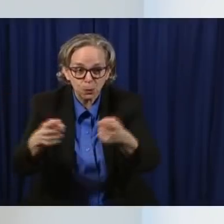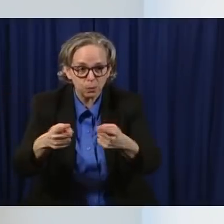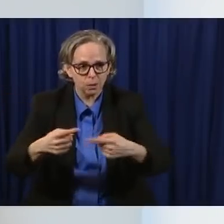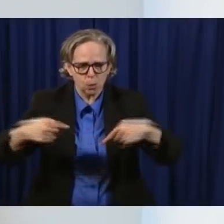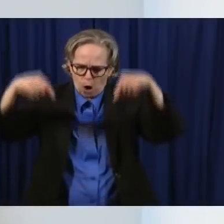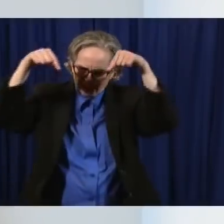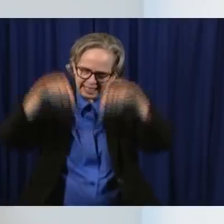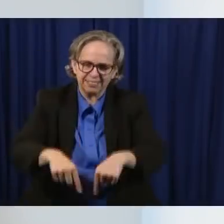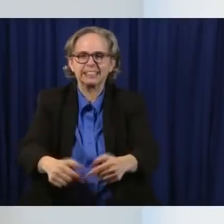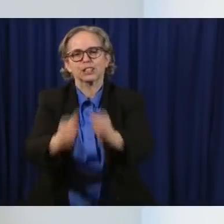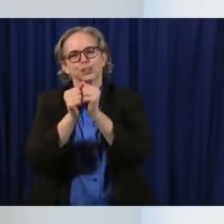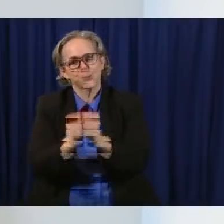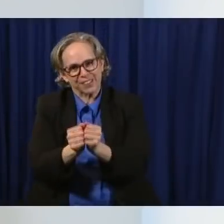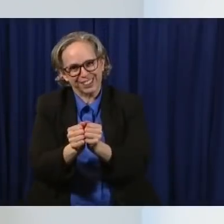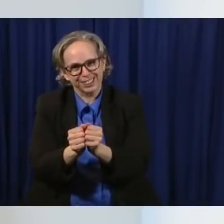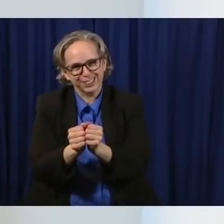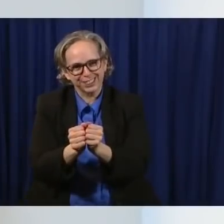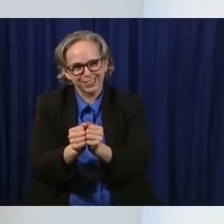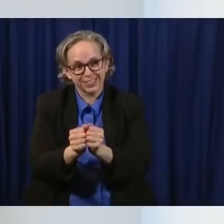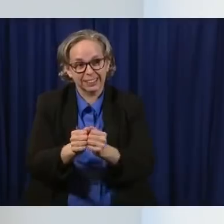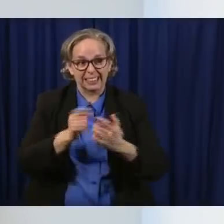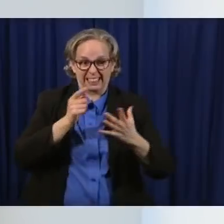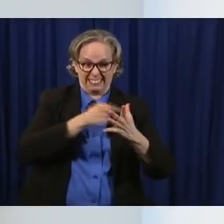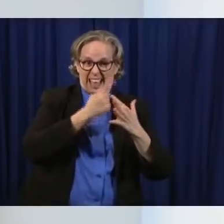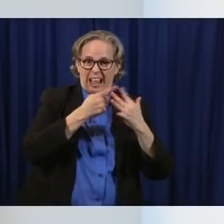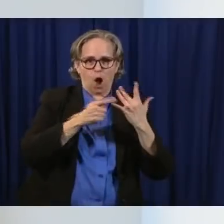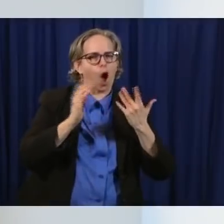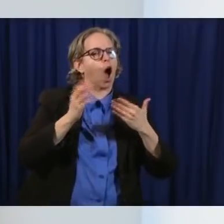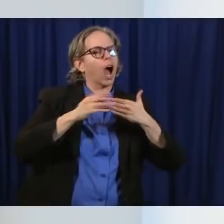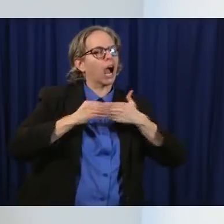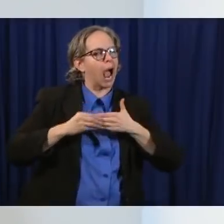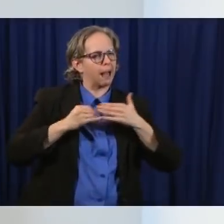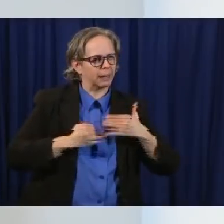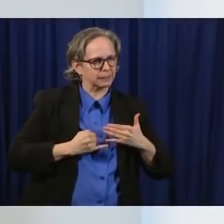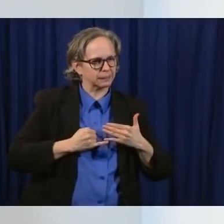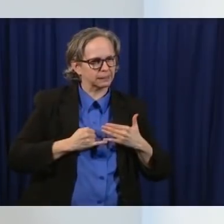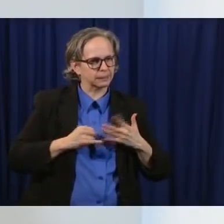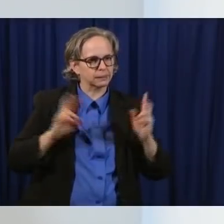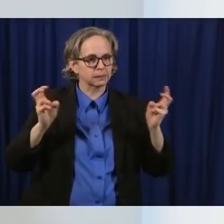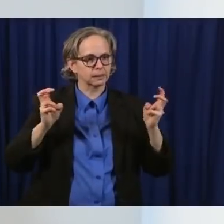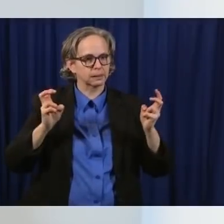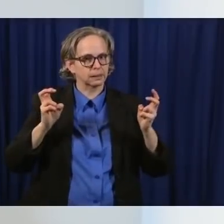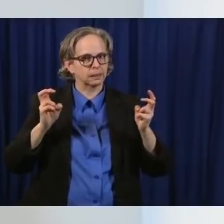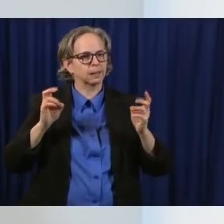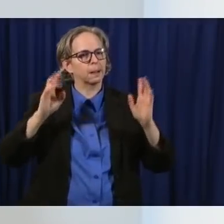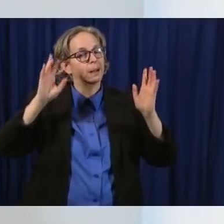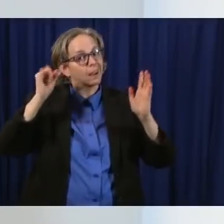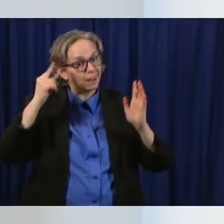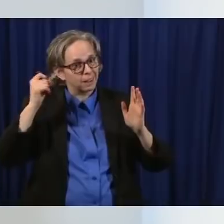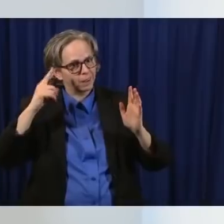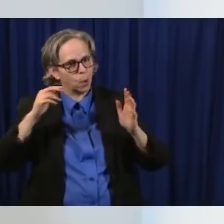IS GOING TO BE A WHILE BUT IS GOING TO TAKE THAT TEAM EFFORT AGAIN. WE ARE JUST APPEALING TO YOU IN DOING THIS THAT WE ARE ALL IN THIS TOGETHER.